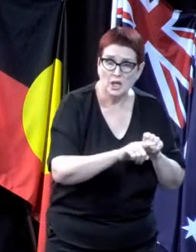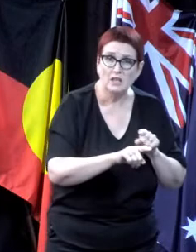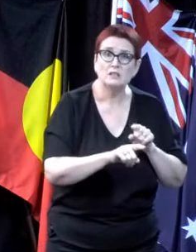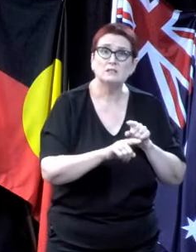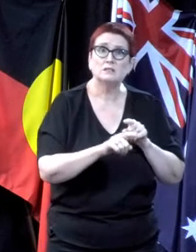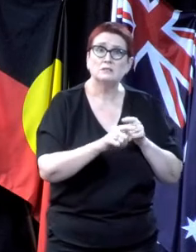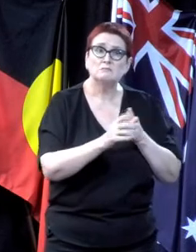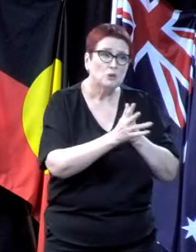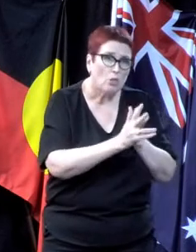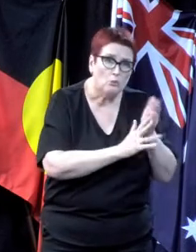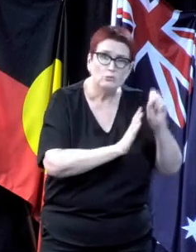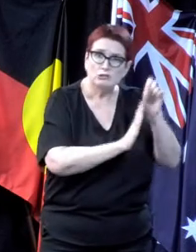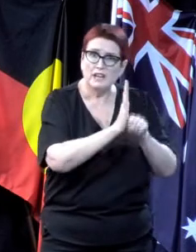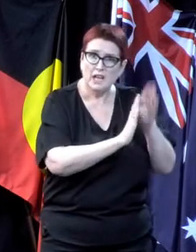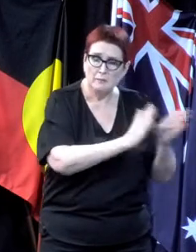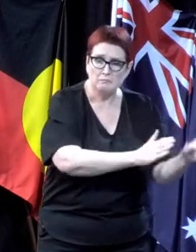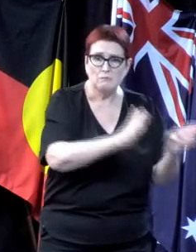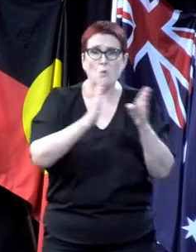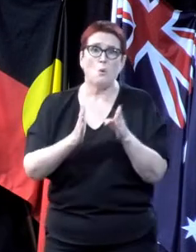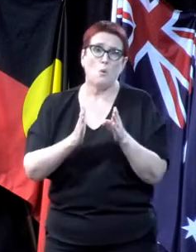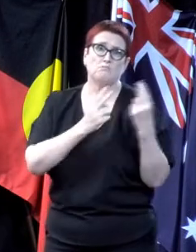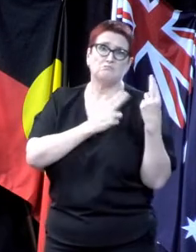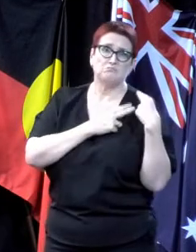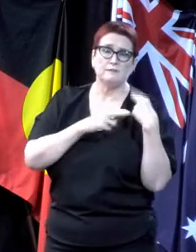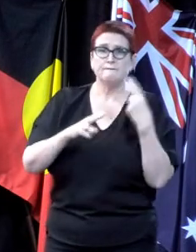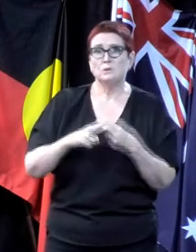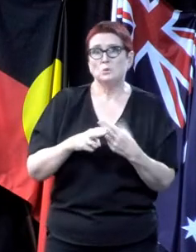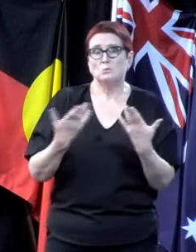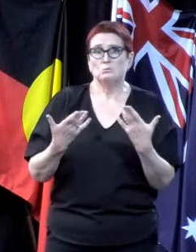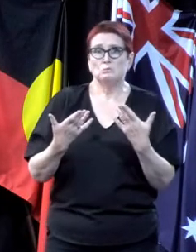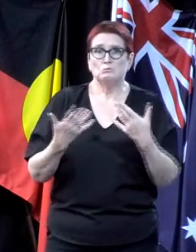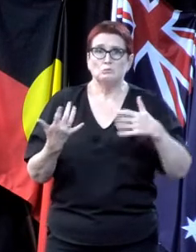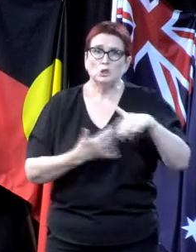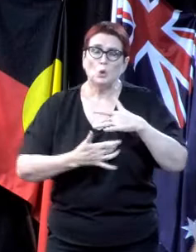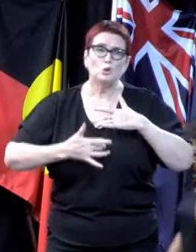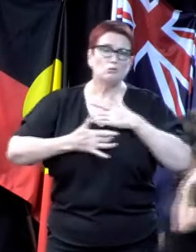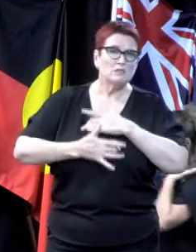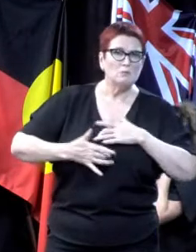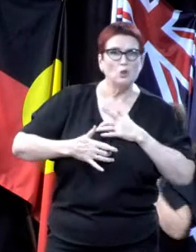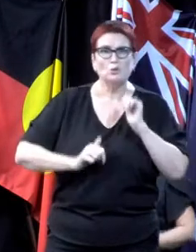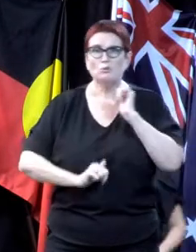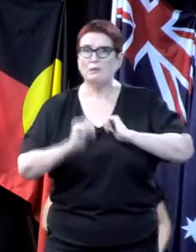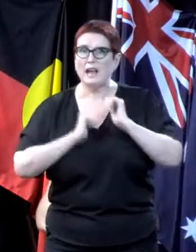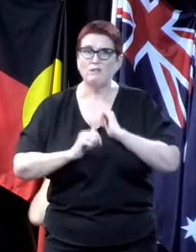If it’s around a social and emotional or behavioural issue or something that happens in the playground,